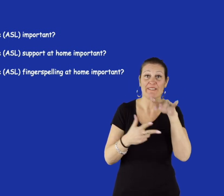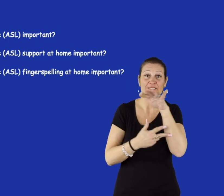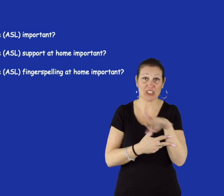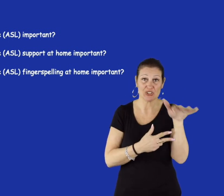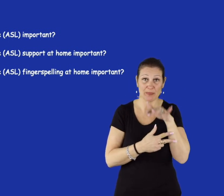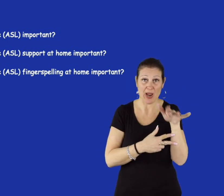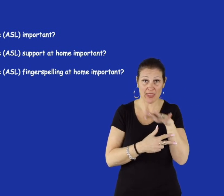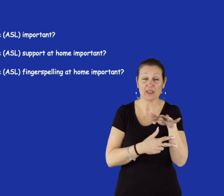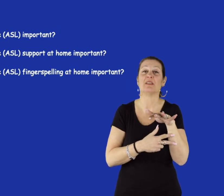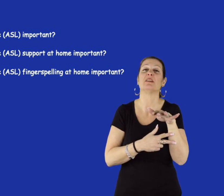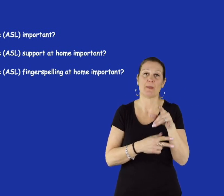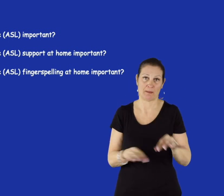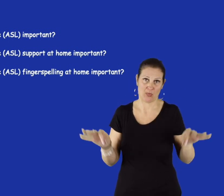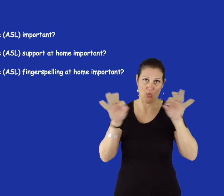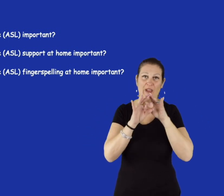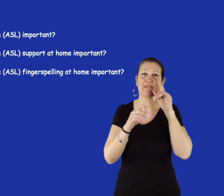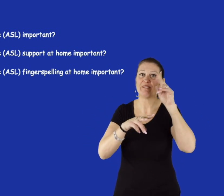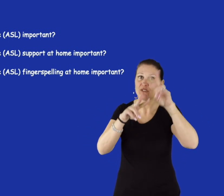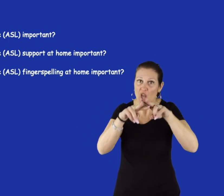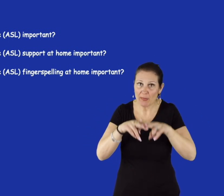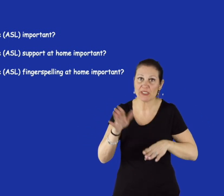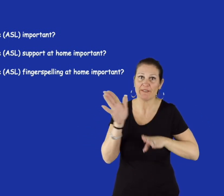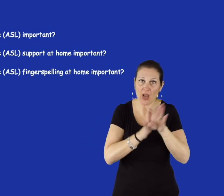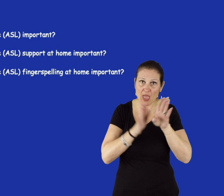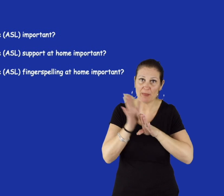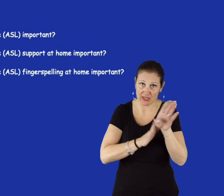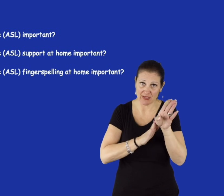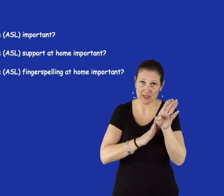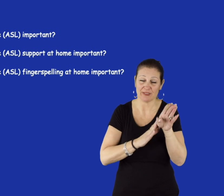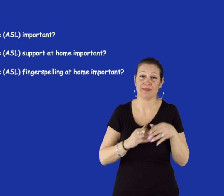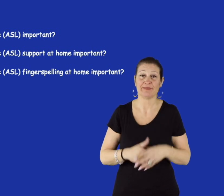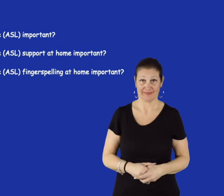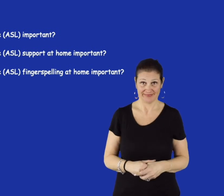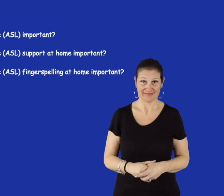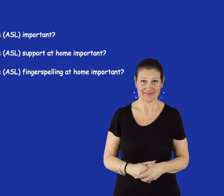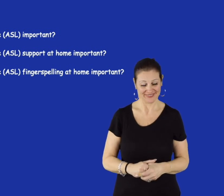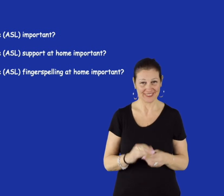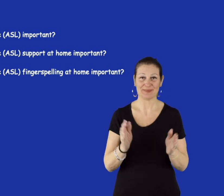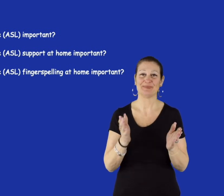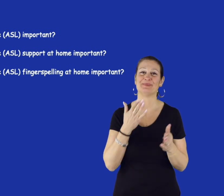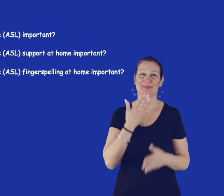And lastly, fingerspelling is an important part of language that helps with vocabulary development.